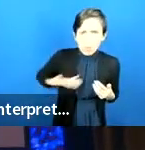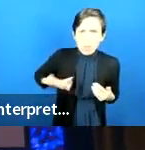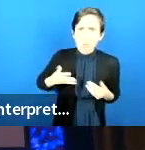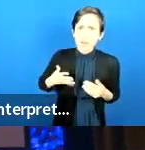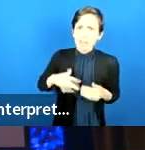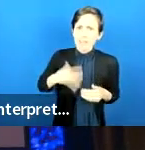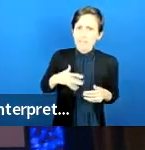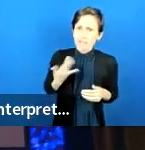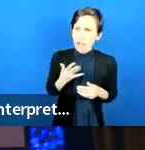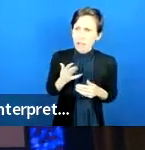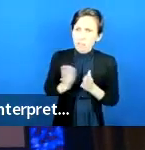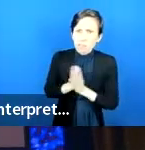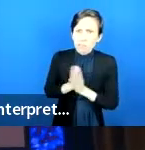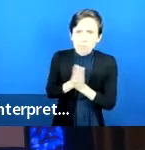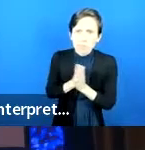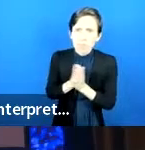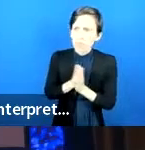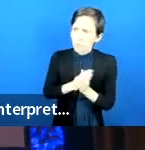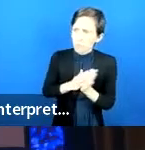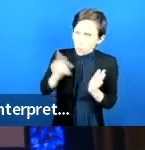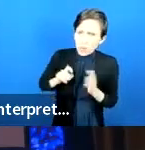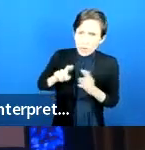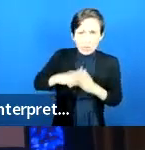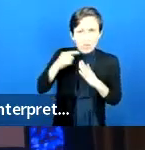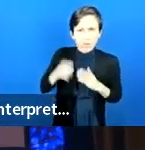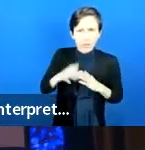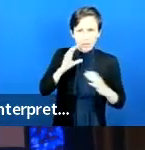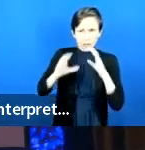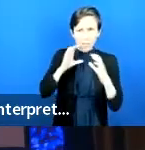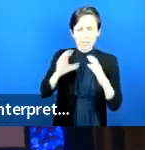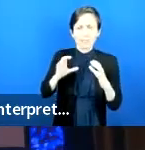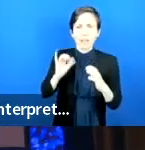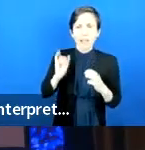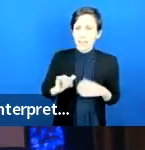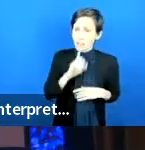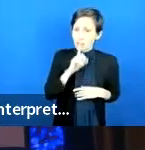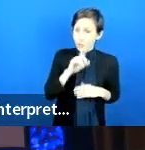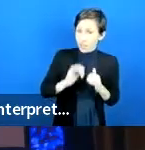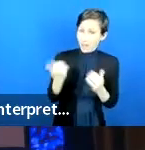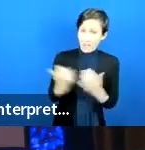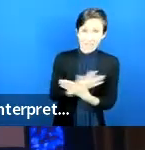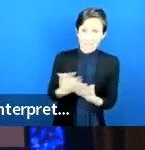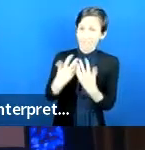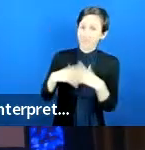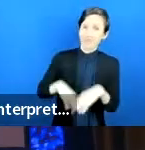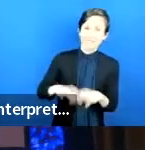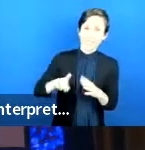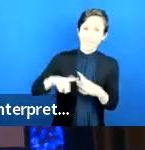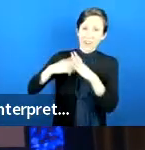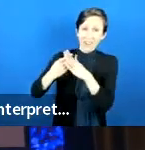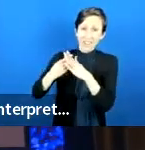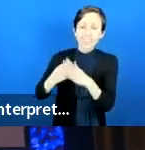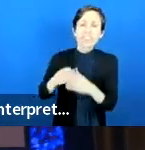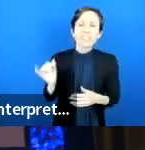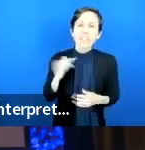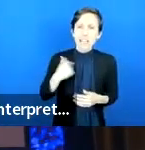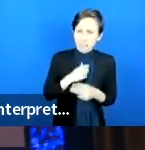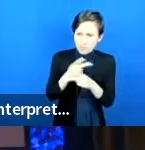but also a passion to start the conversation. And that's really how we got started. And so as we navigated this path,